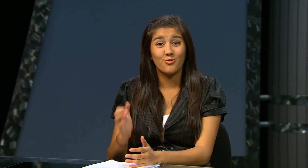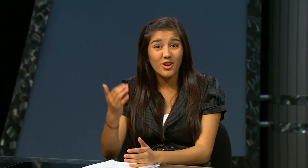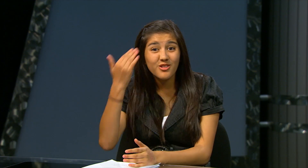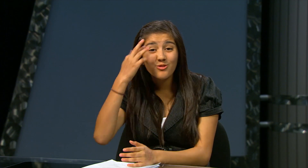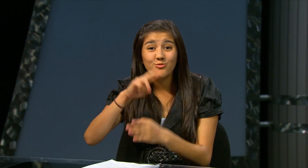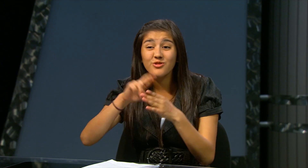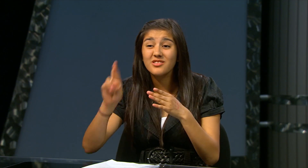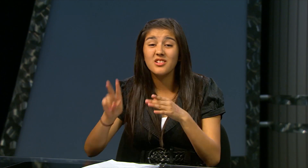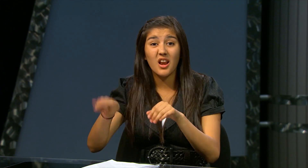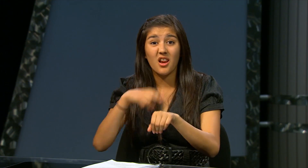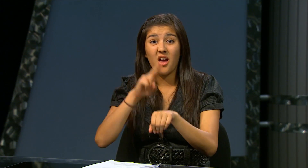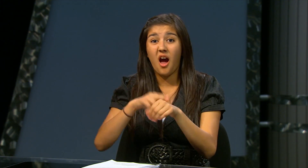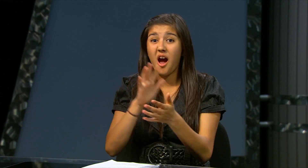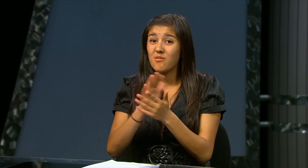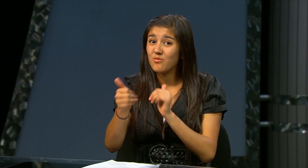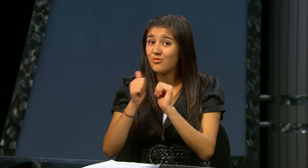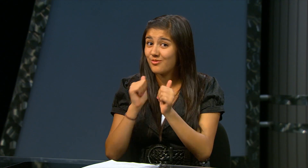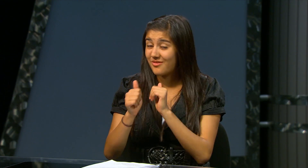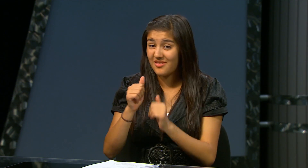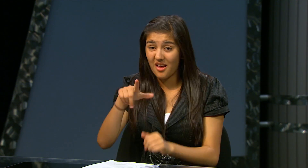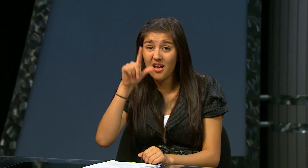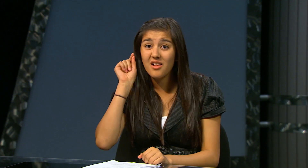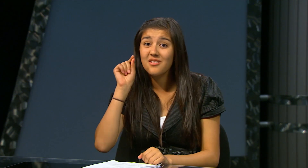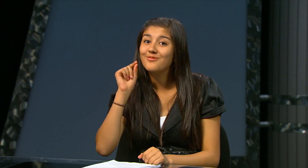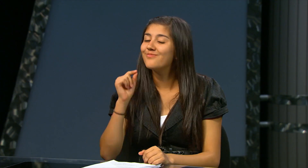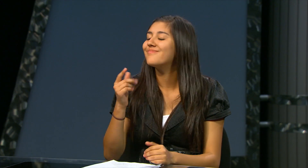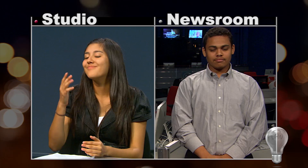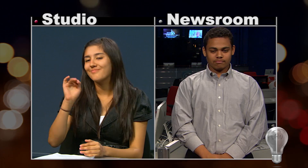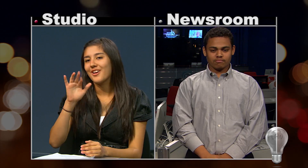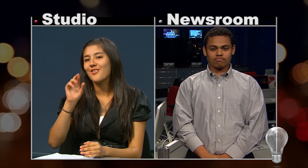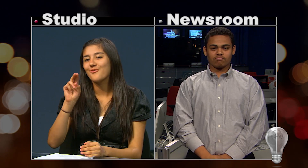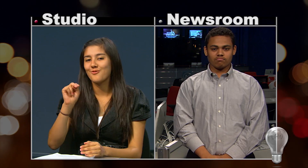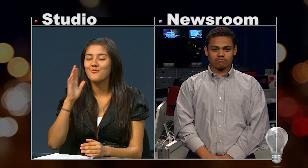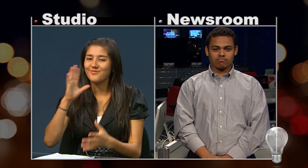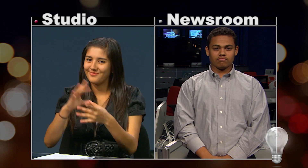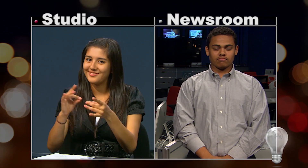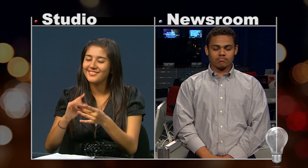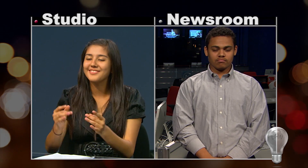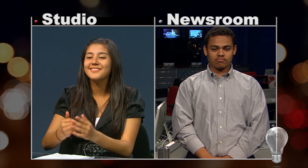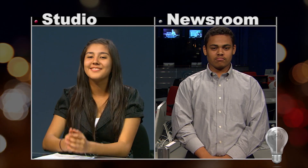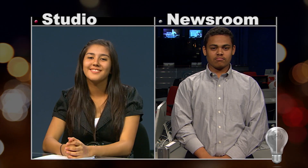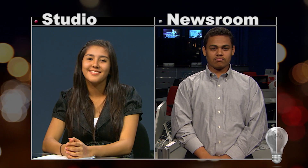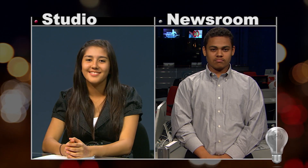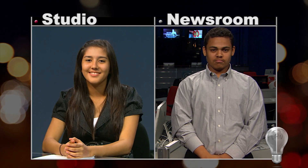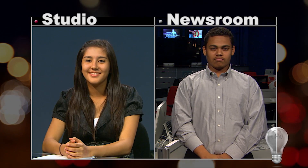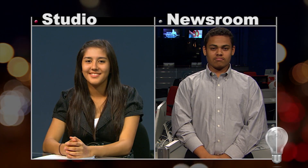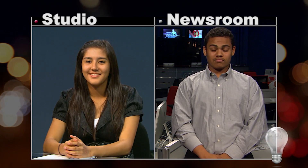THE RESULTS FROM THE NATIONAL ACADEMIC BOWL AT GALLAUDET ARE IN. MYRON WILL LET YOU KNOW HOW THE COMPETITION PLAYED OUT.